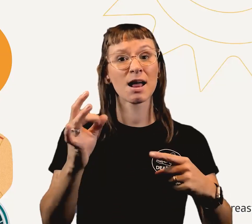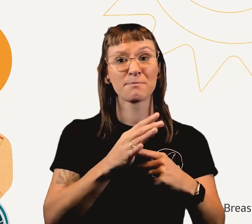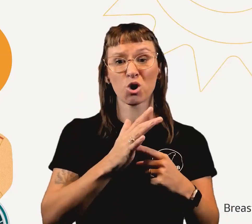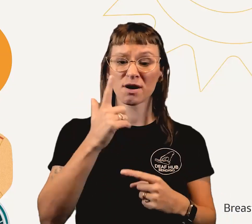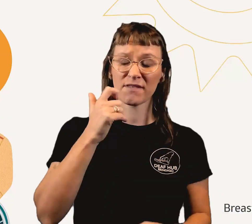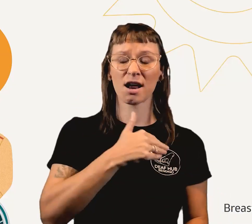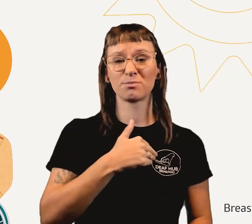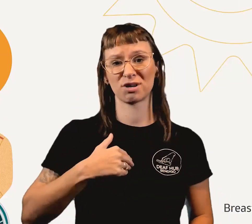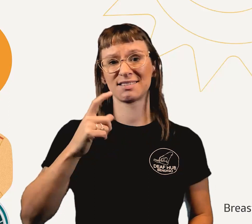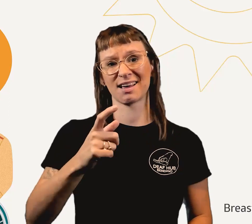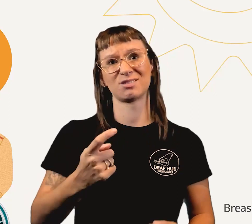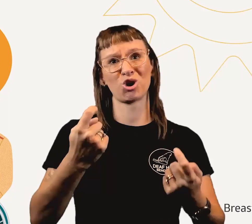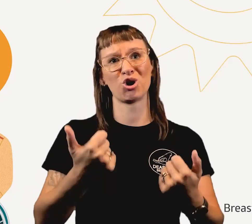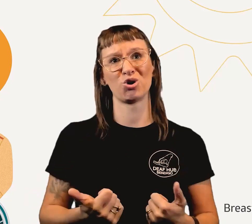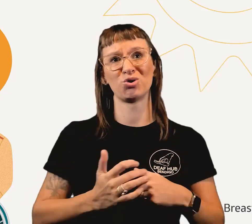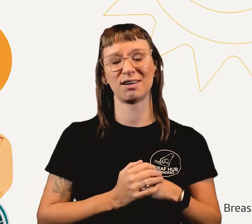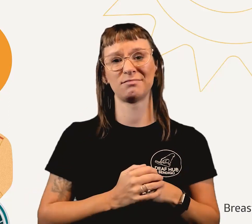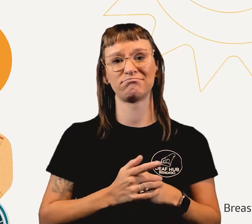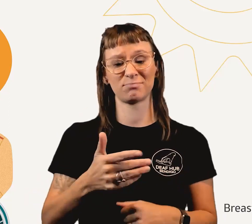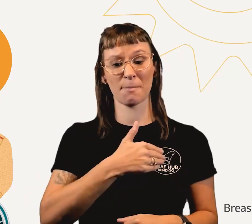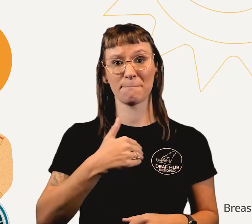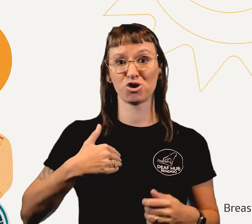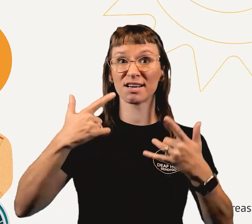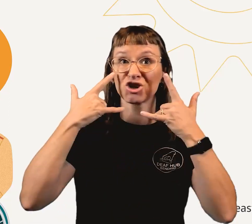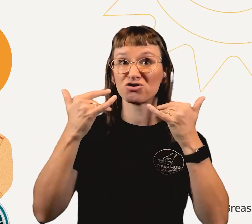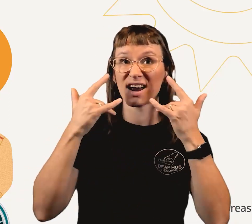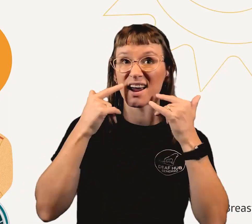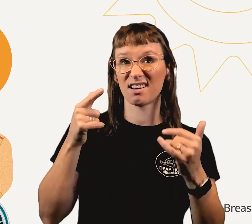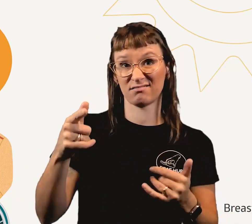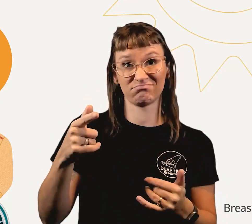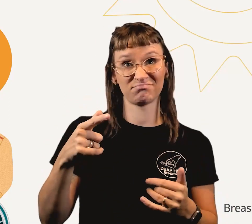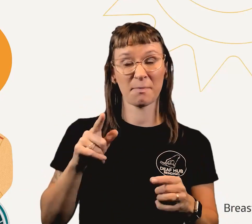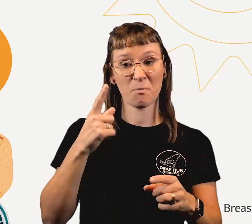Early detection is key. Finding breast cancer early is important.